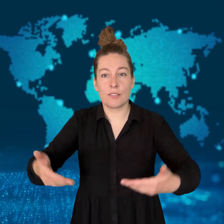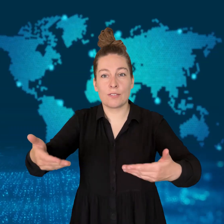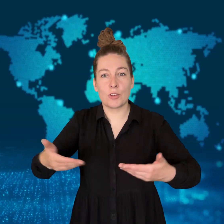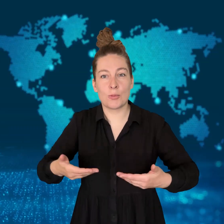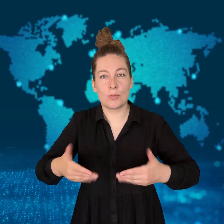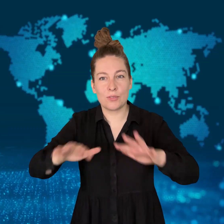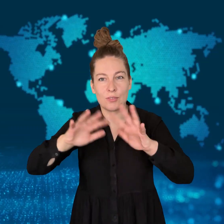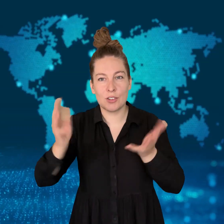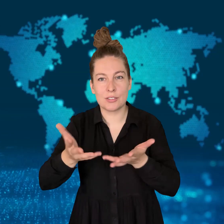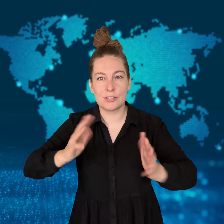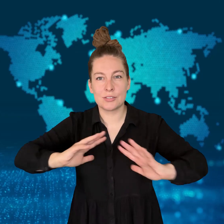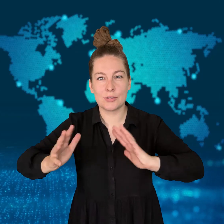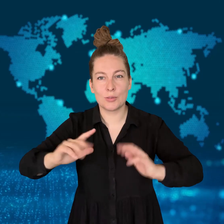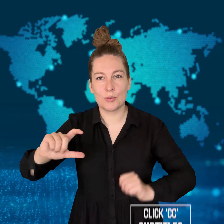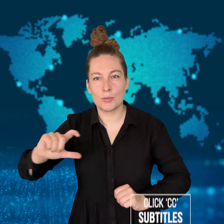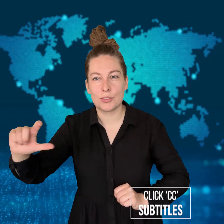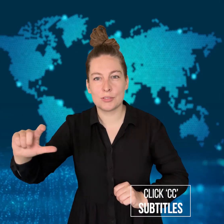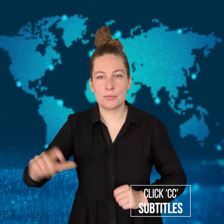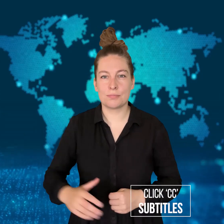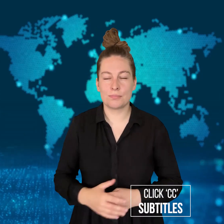Welcome to WorldSign Week!